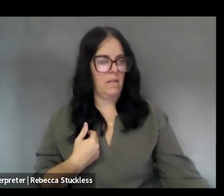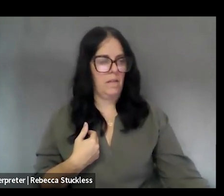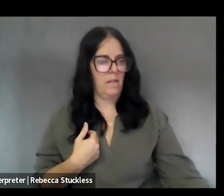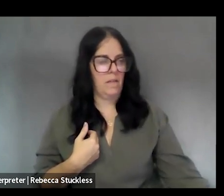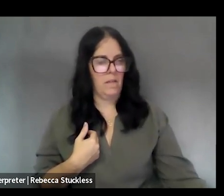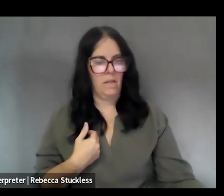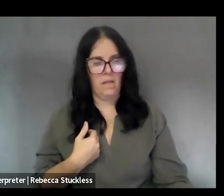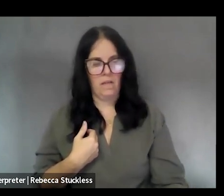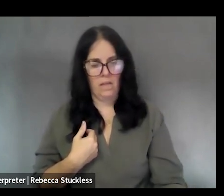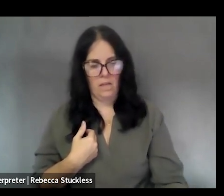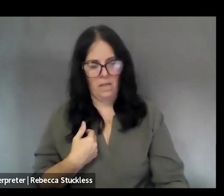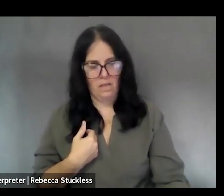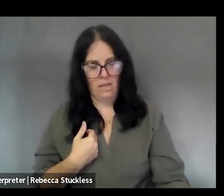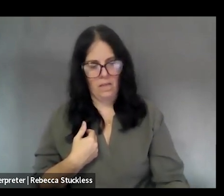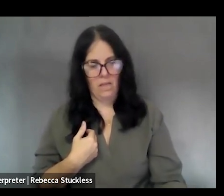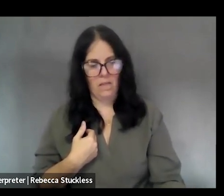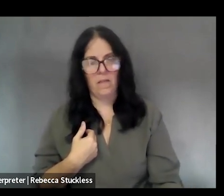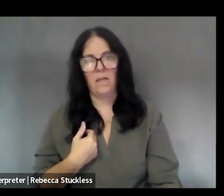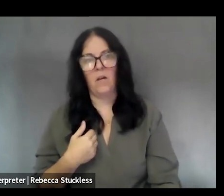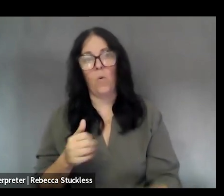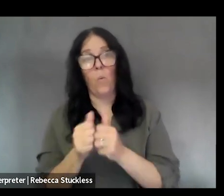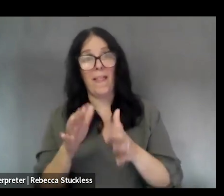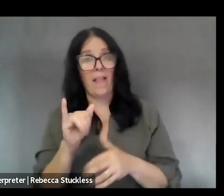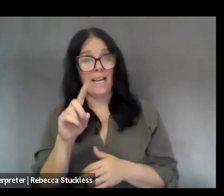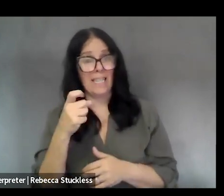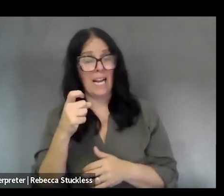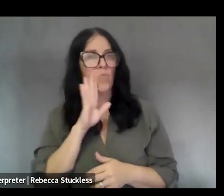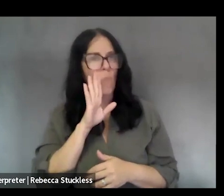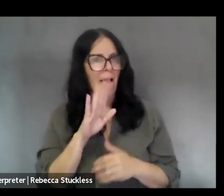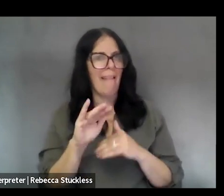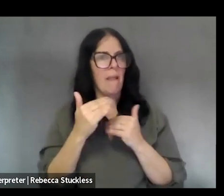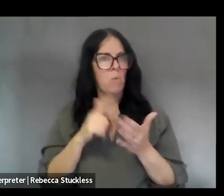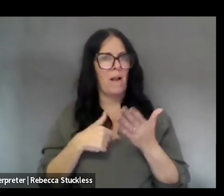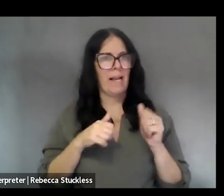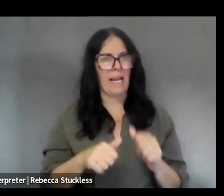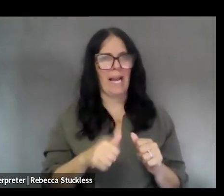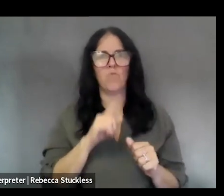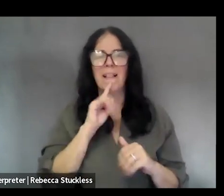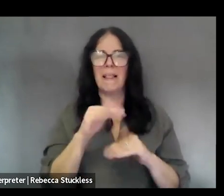right? It limits your own understanding of what's happening, right? It's such a relief sometimes just